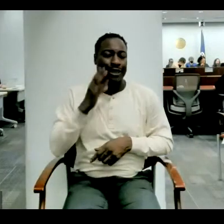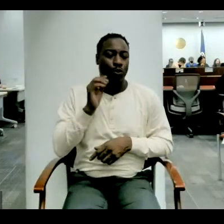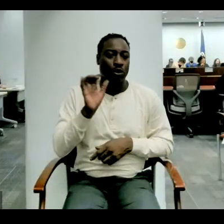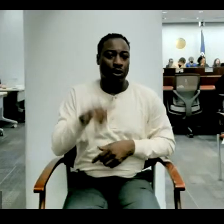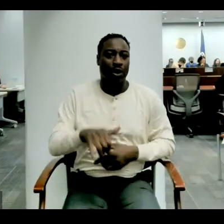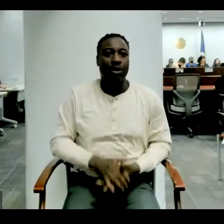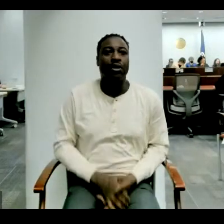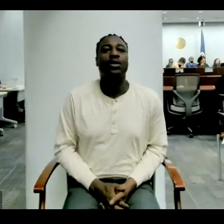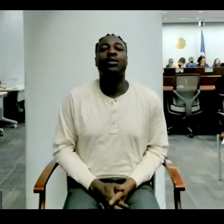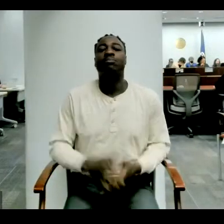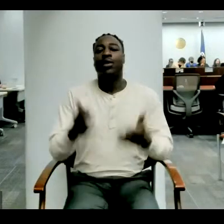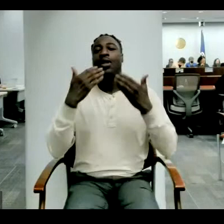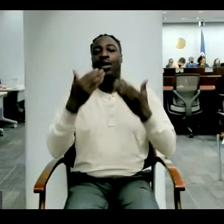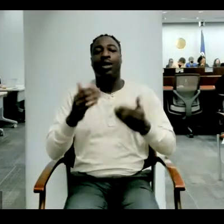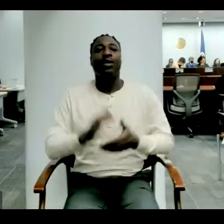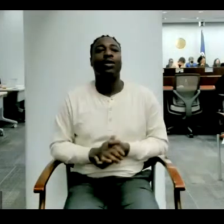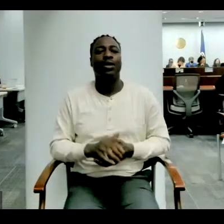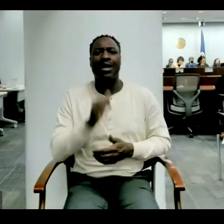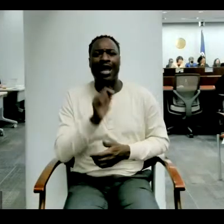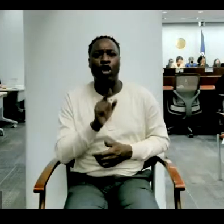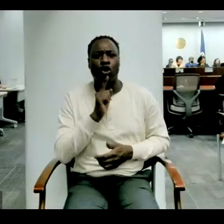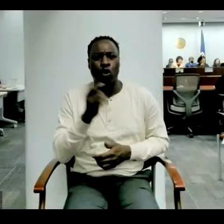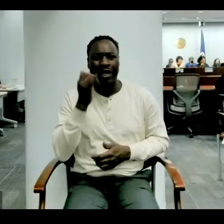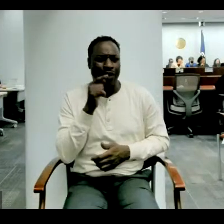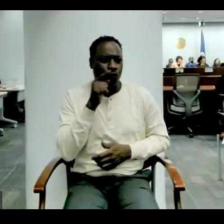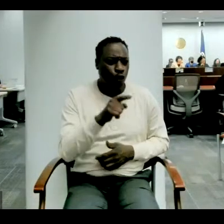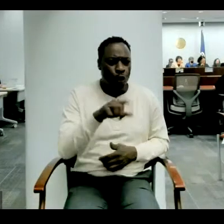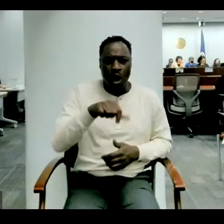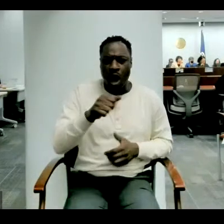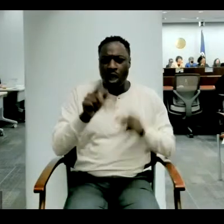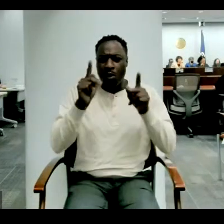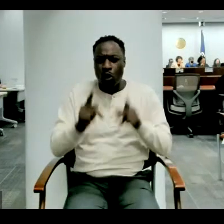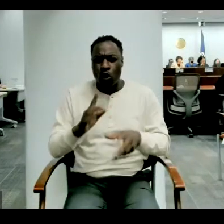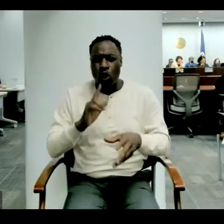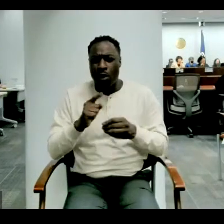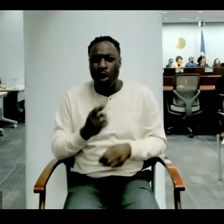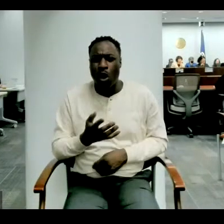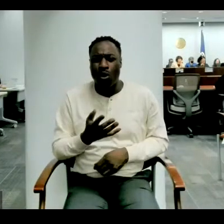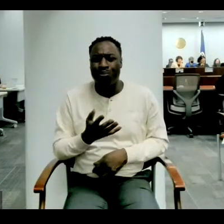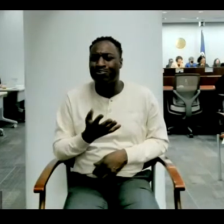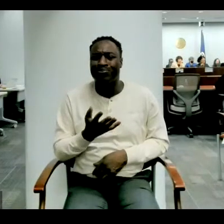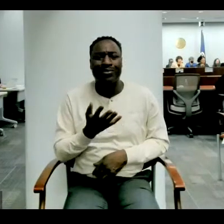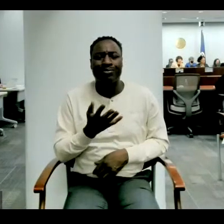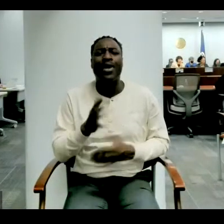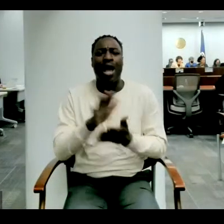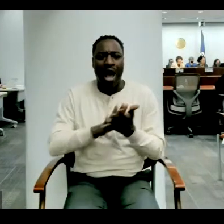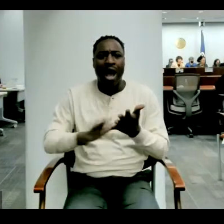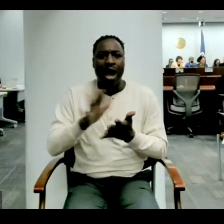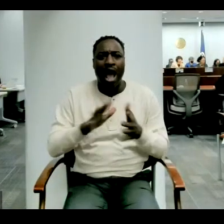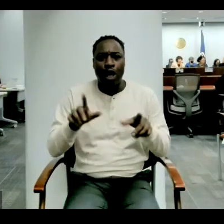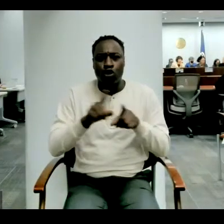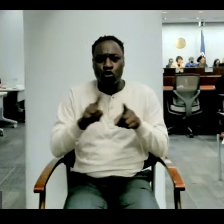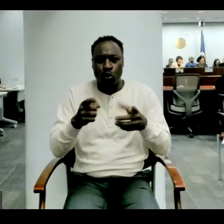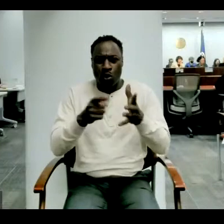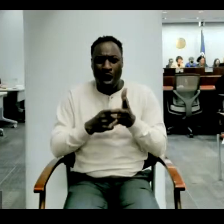Thank you, I'm not sure if it was you or another panelist that talked about college requirements as well, was that in your testimony?